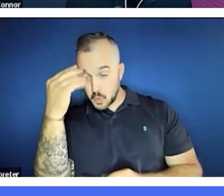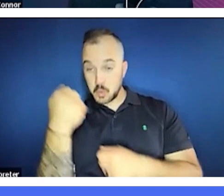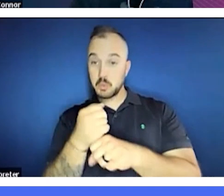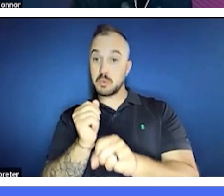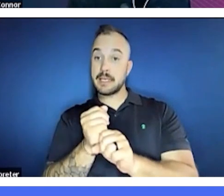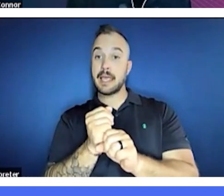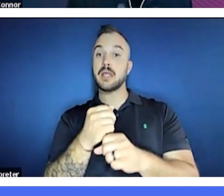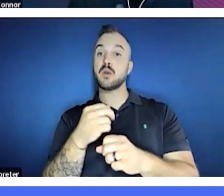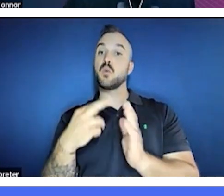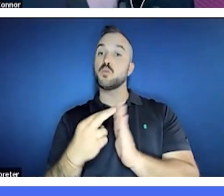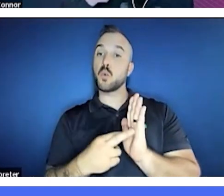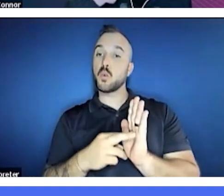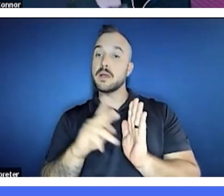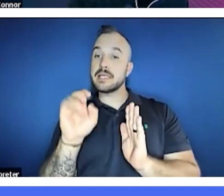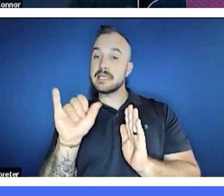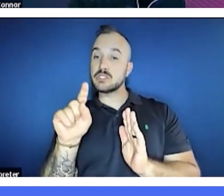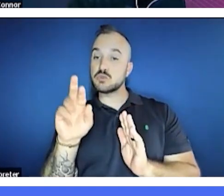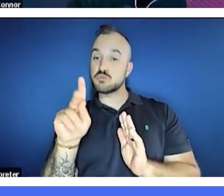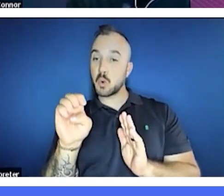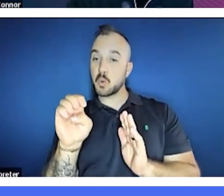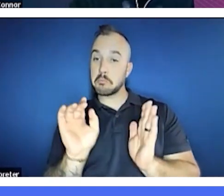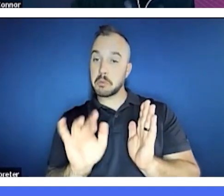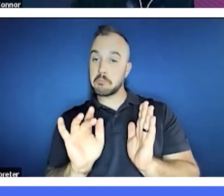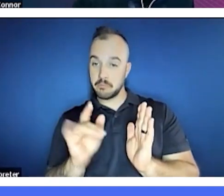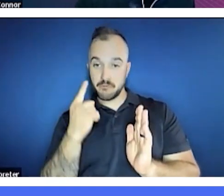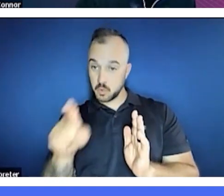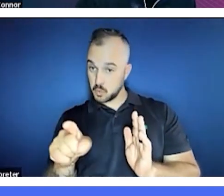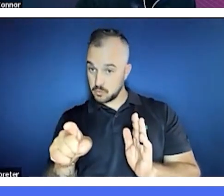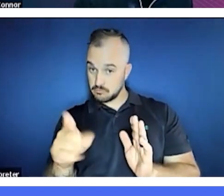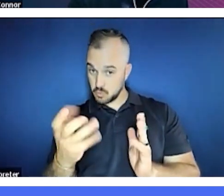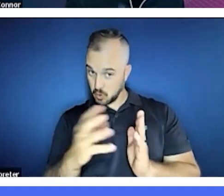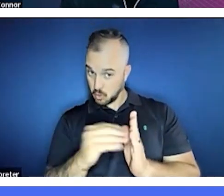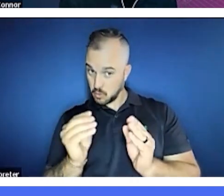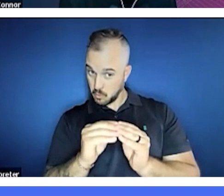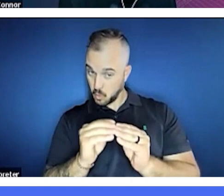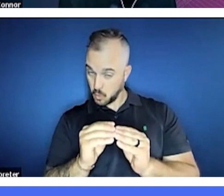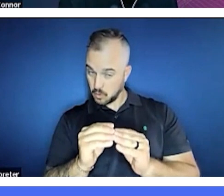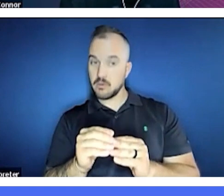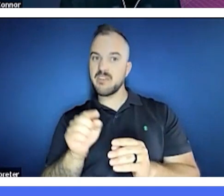to do all of that for you? Would you like to learn more? It's a personalized way of micro-learning.